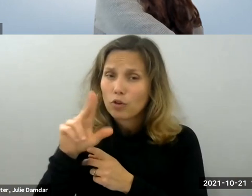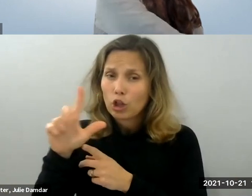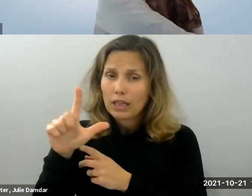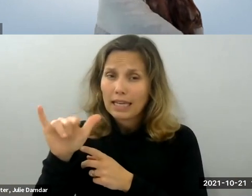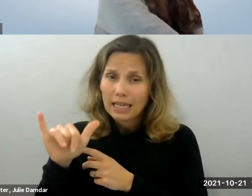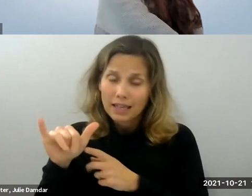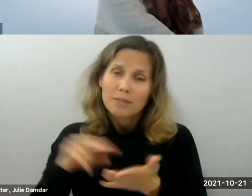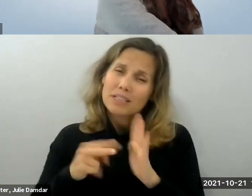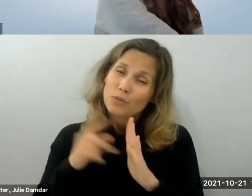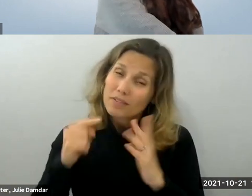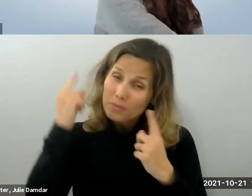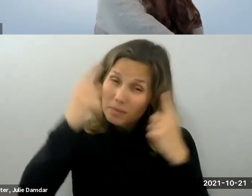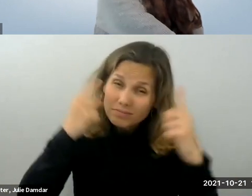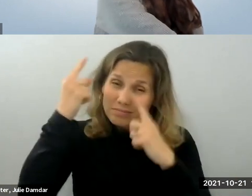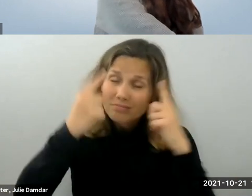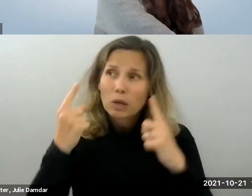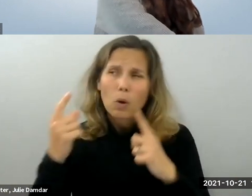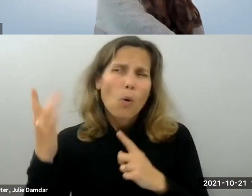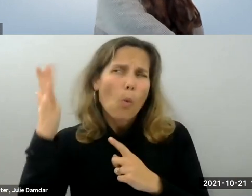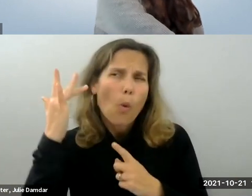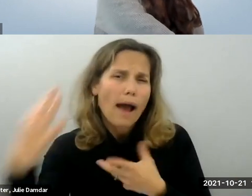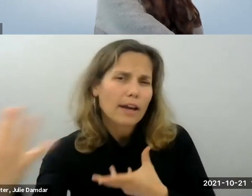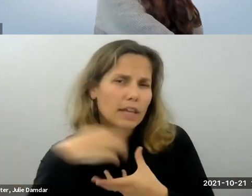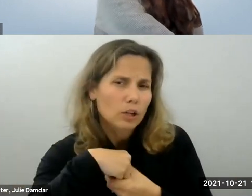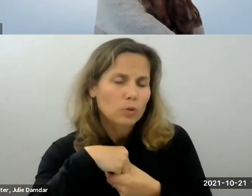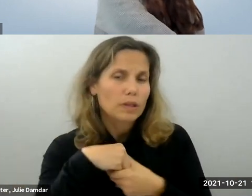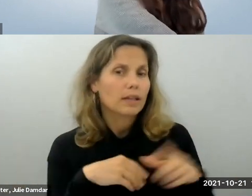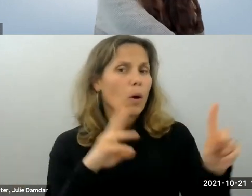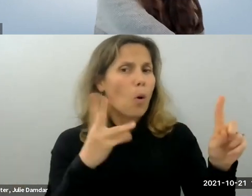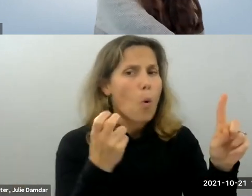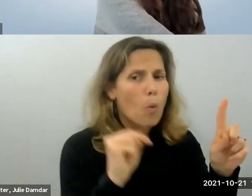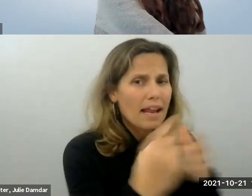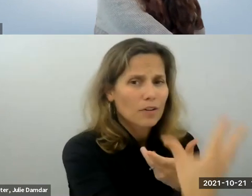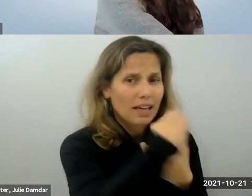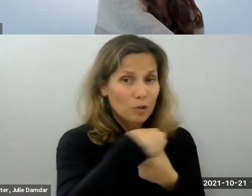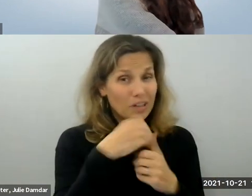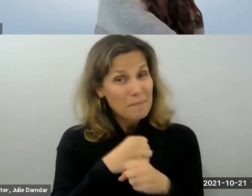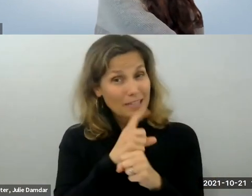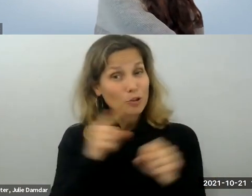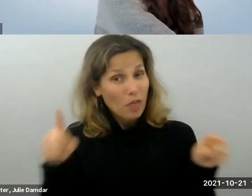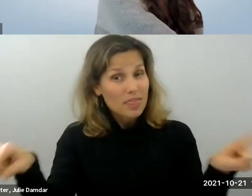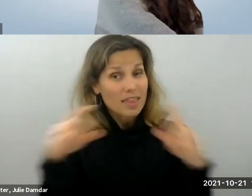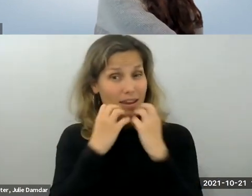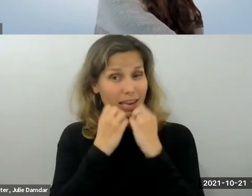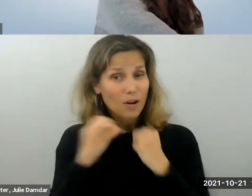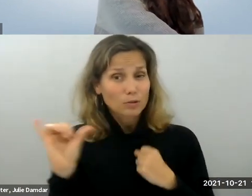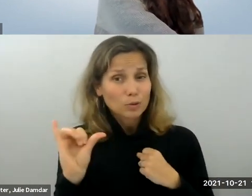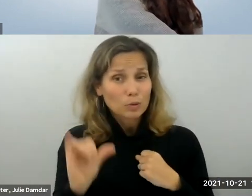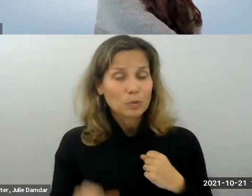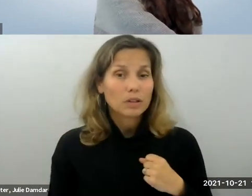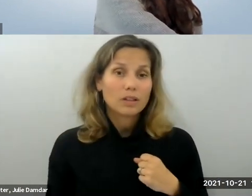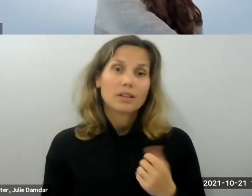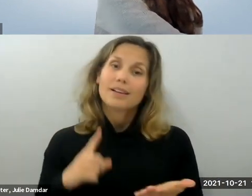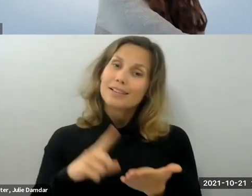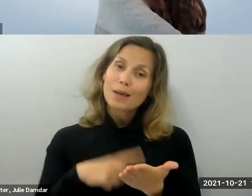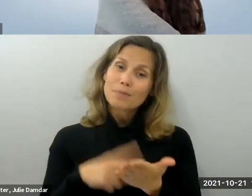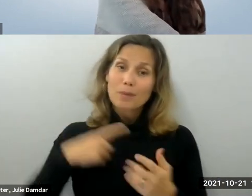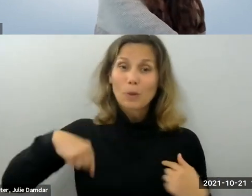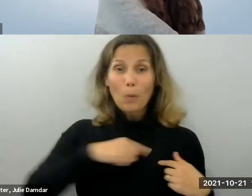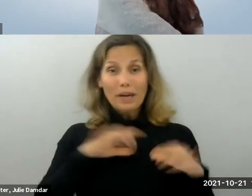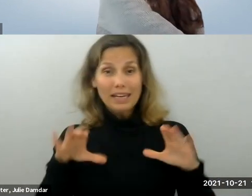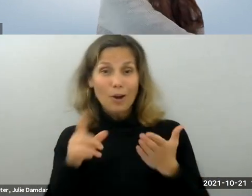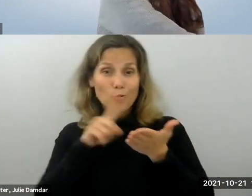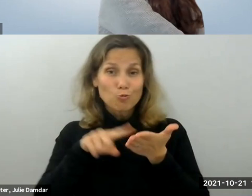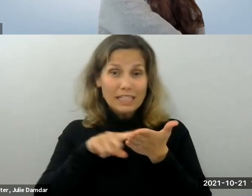Lisa Saldana (she/her/hers): When you're involving them and why and making sure this is a value to them as well, I feel like sometimes we as researchers, we take a lot.